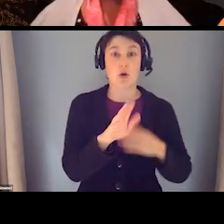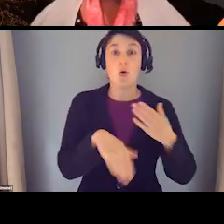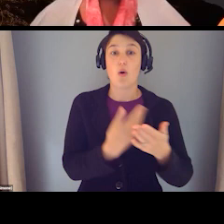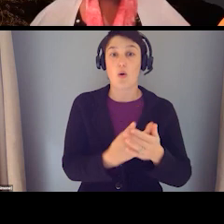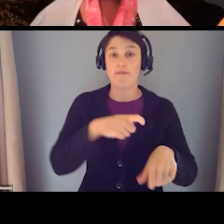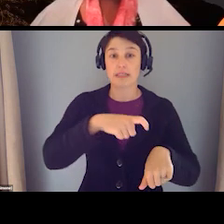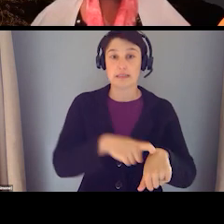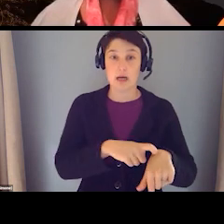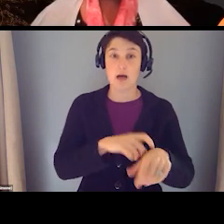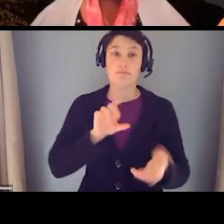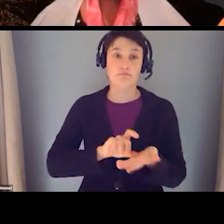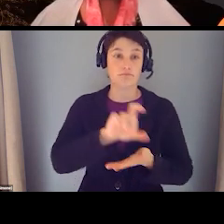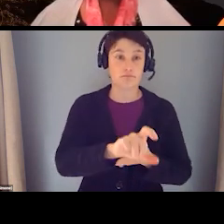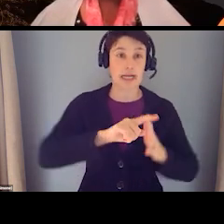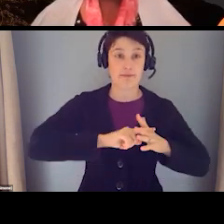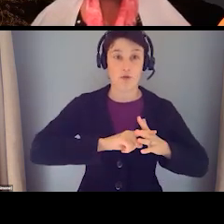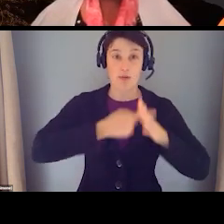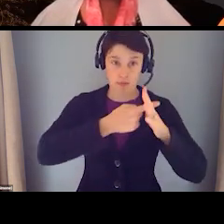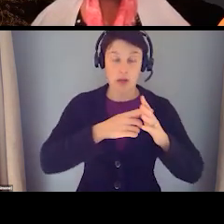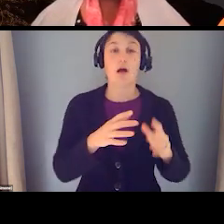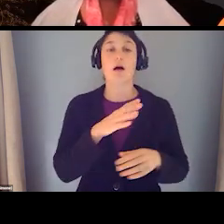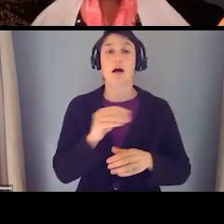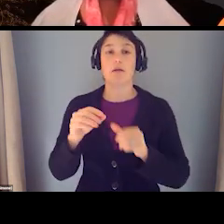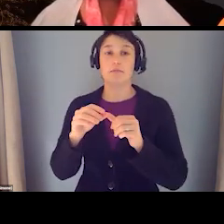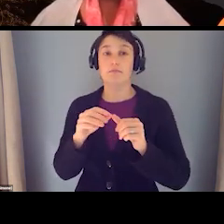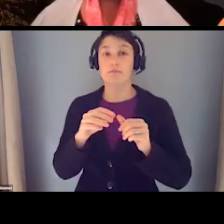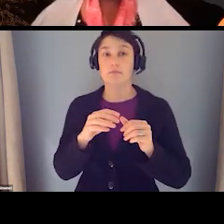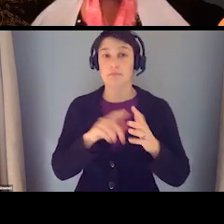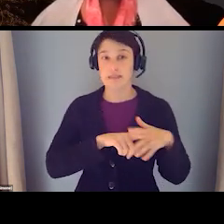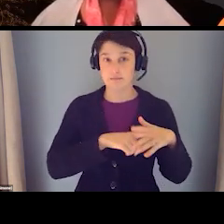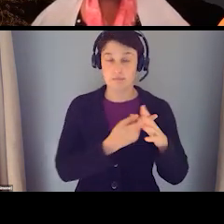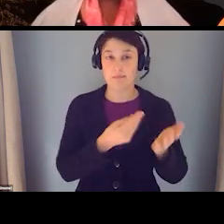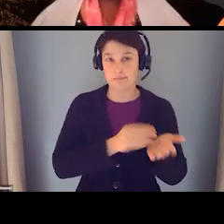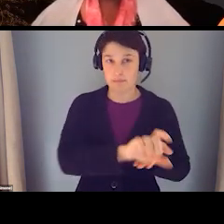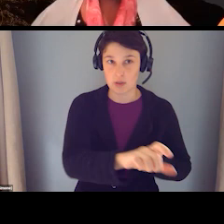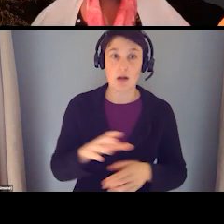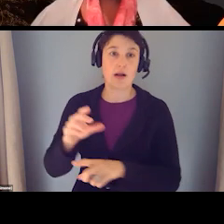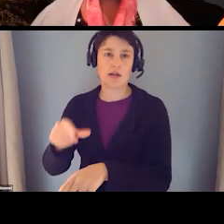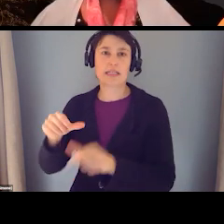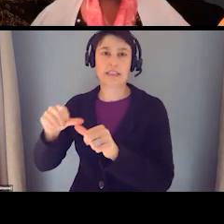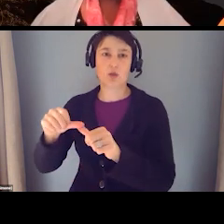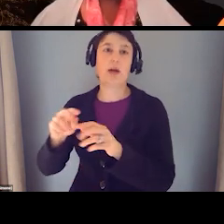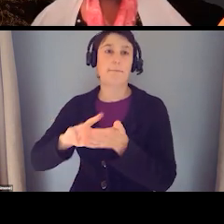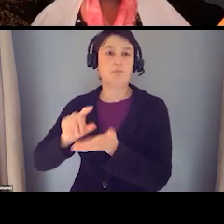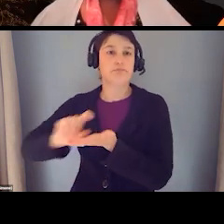The continuing grants are done incrementally, which means that every year you would get a set amount according to your budget.